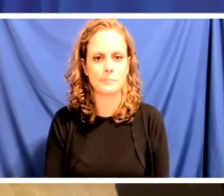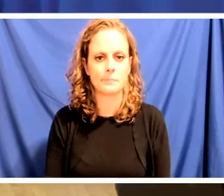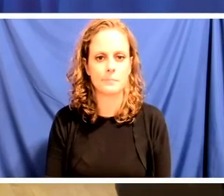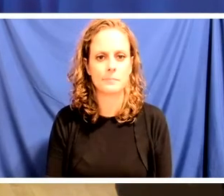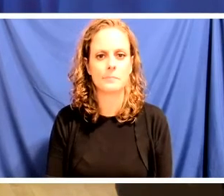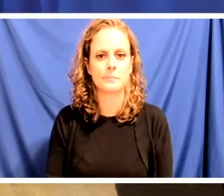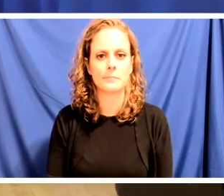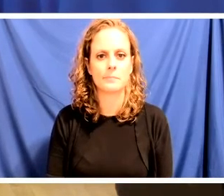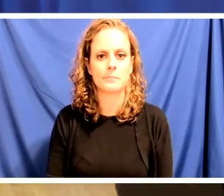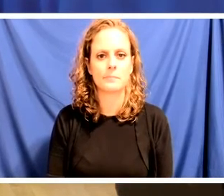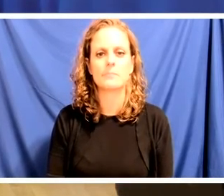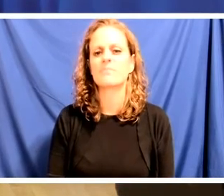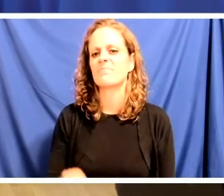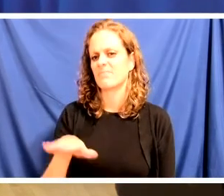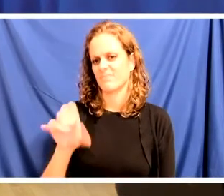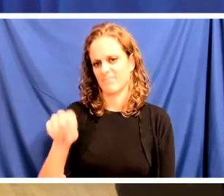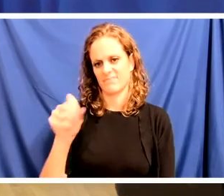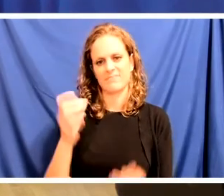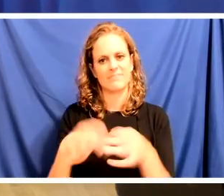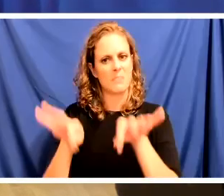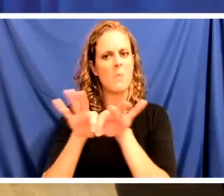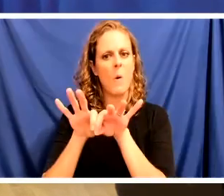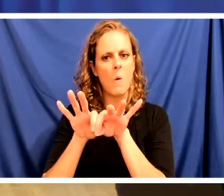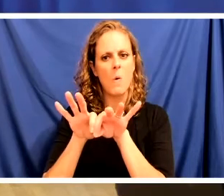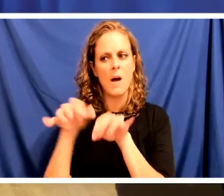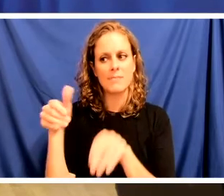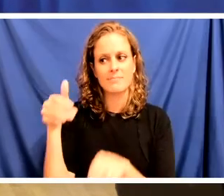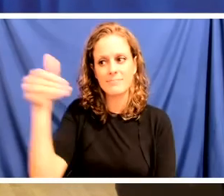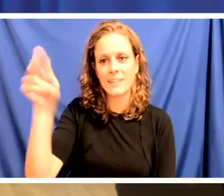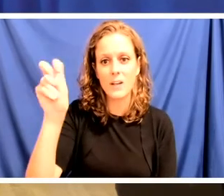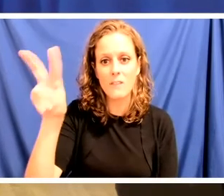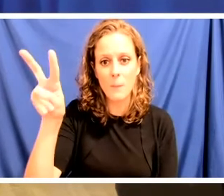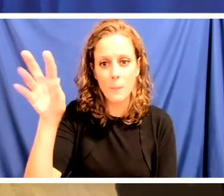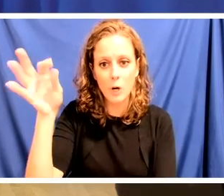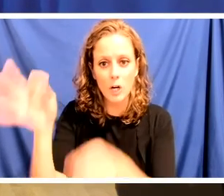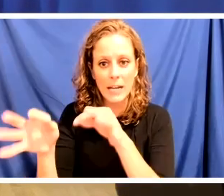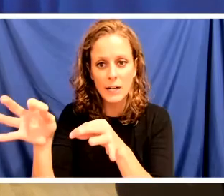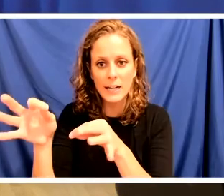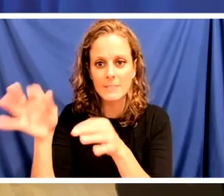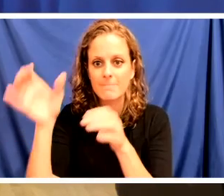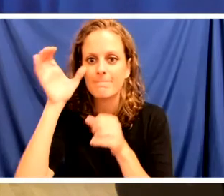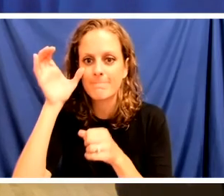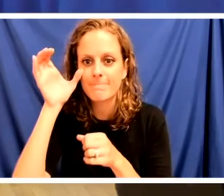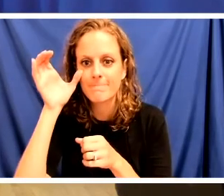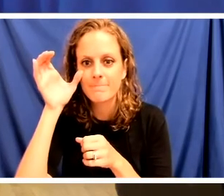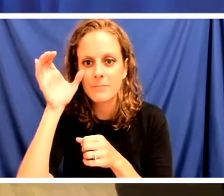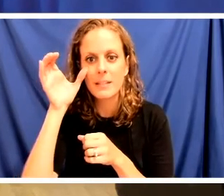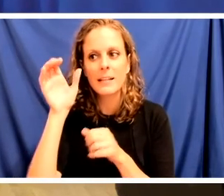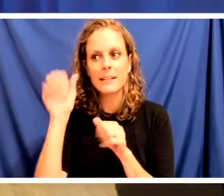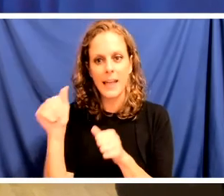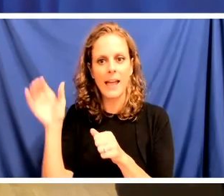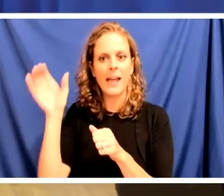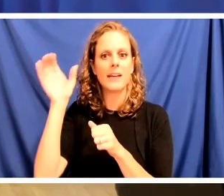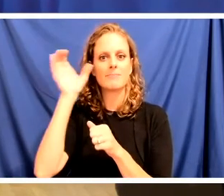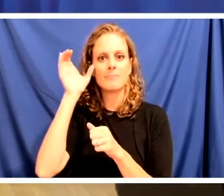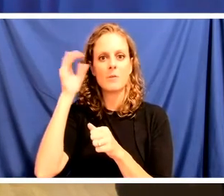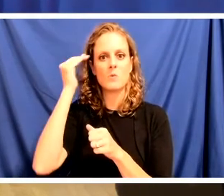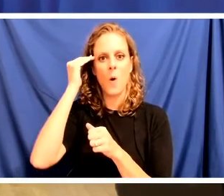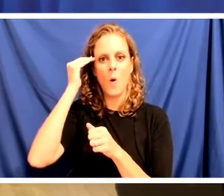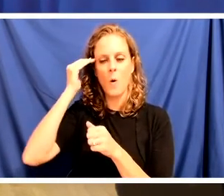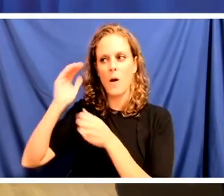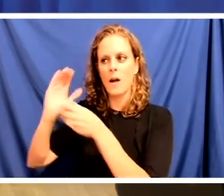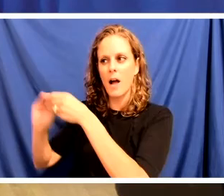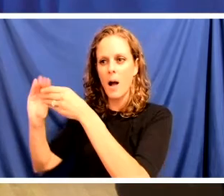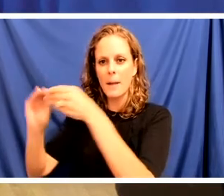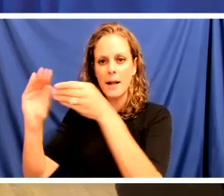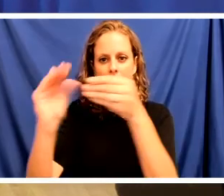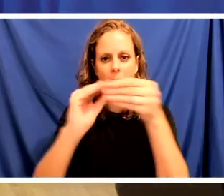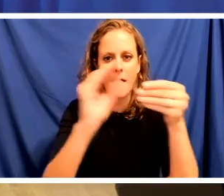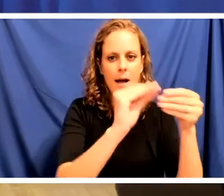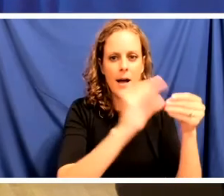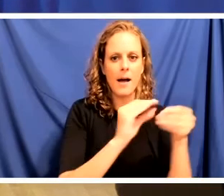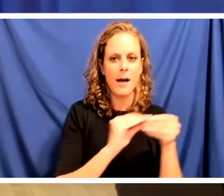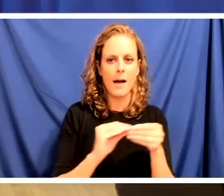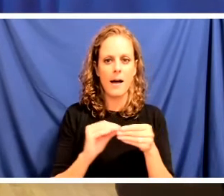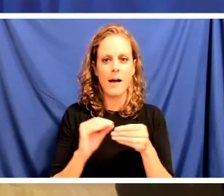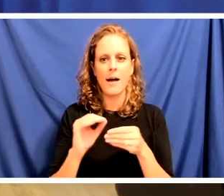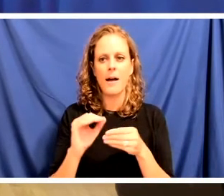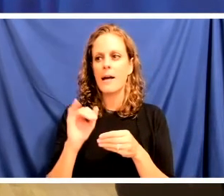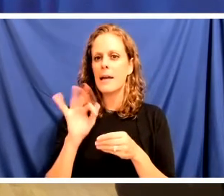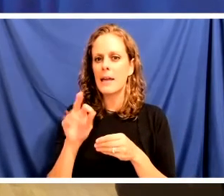Because you know, depending on what people have either submitted so far, or what things you think you know later oh gosh it looks like this community is being split let's go ahead and make sure we provide some public comment.